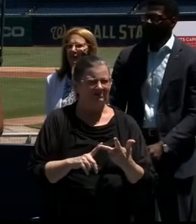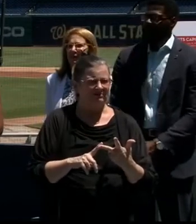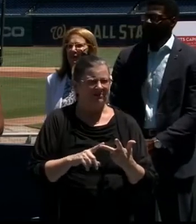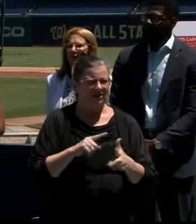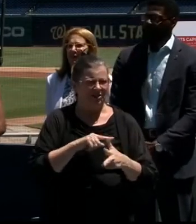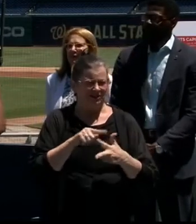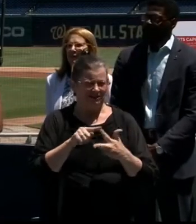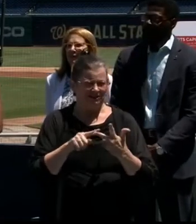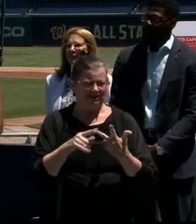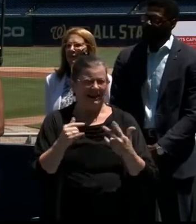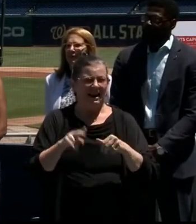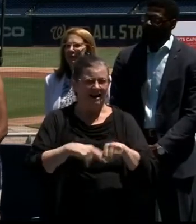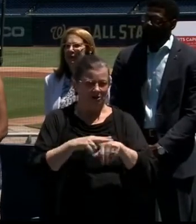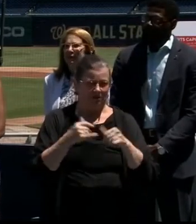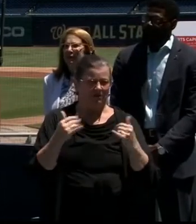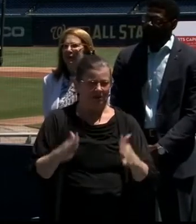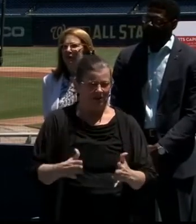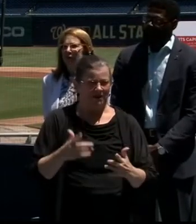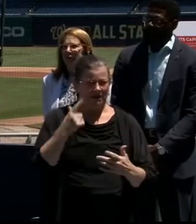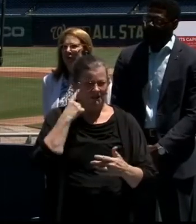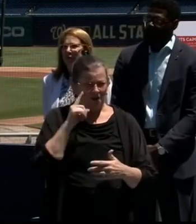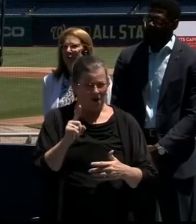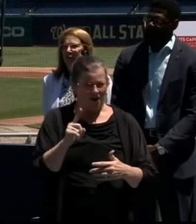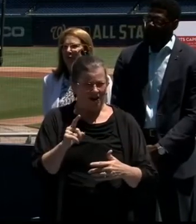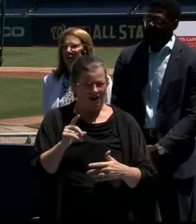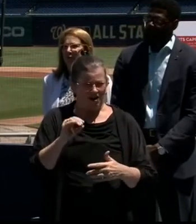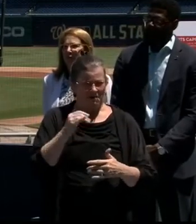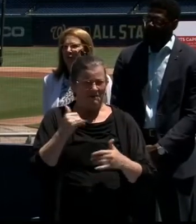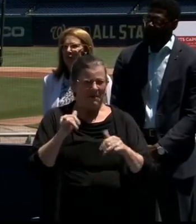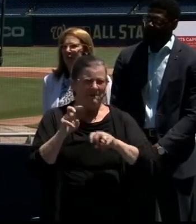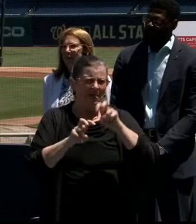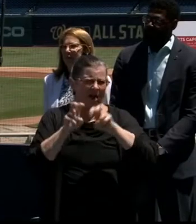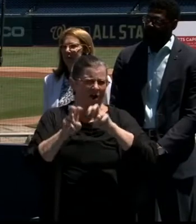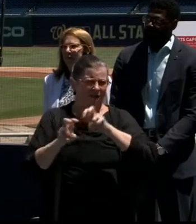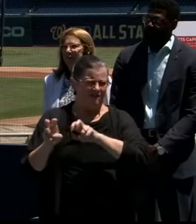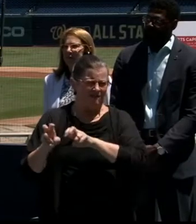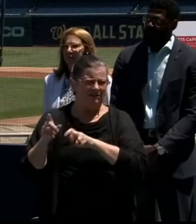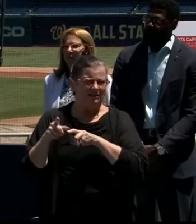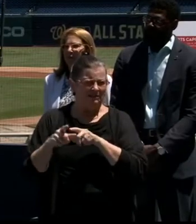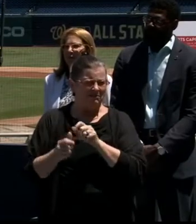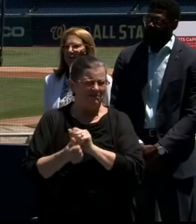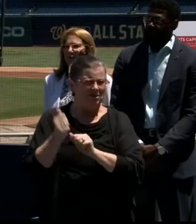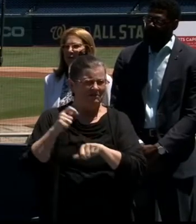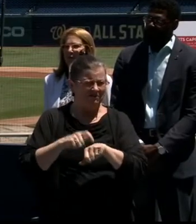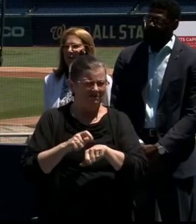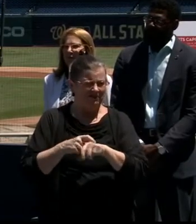BE LARGELY PEOPLE FROM THE CITY BUT WE DON'T HAVE ANY CREDIBLE THREATS RIGHT NOW.